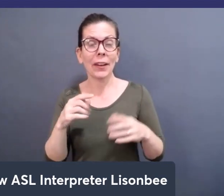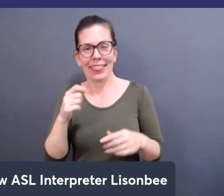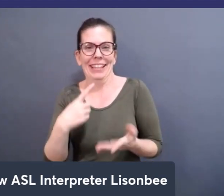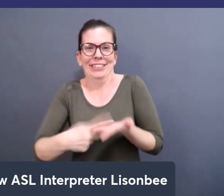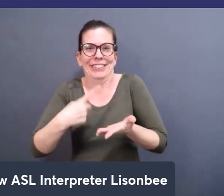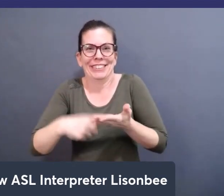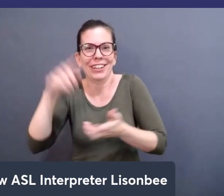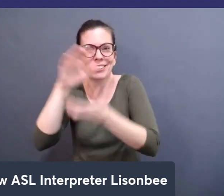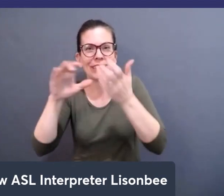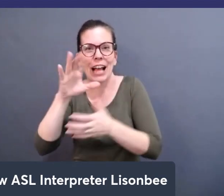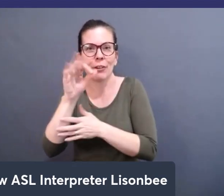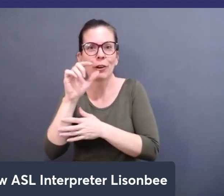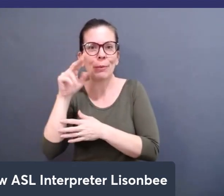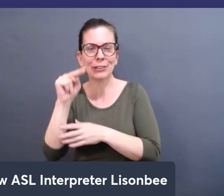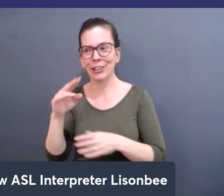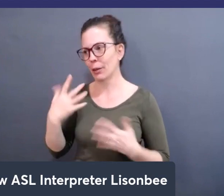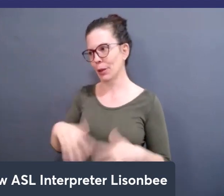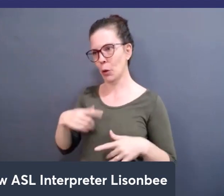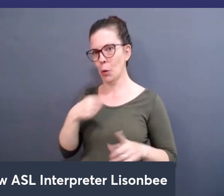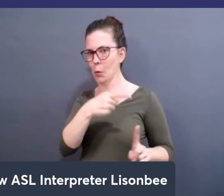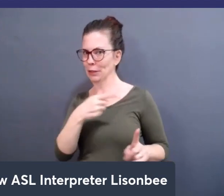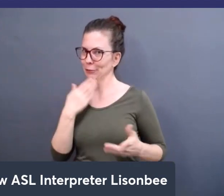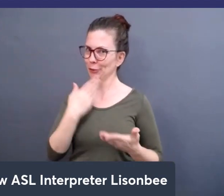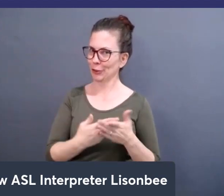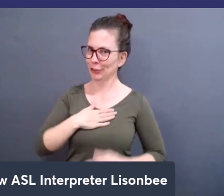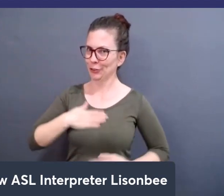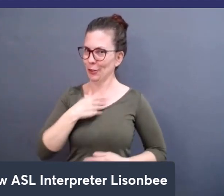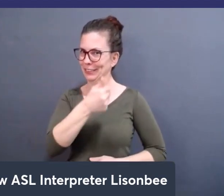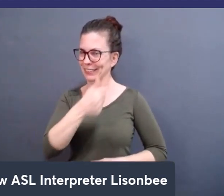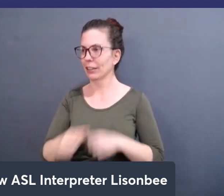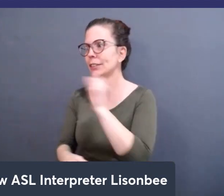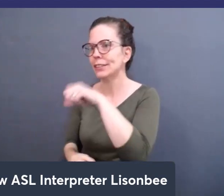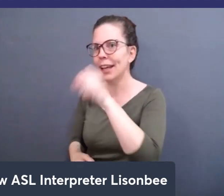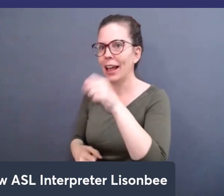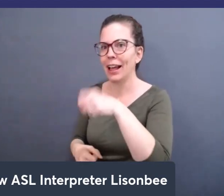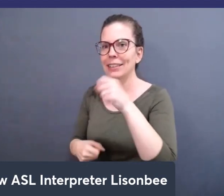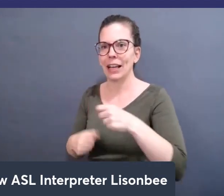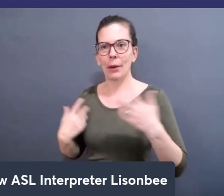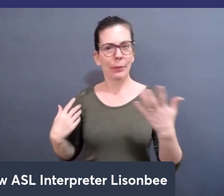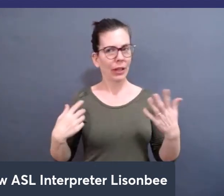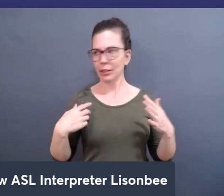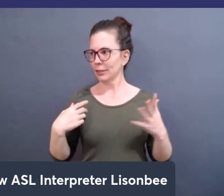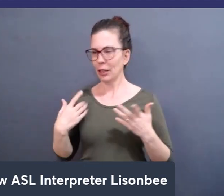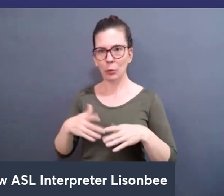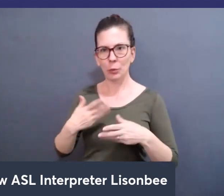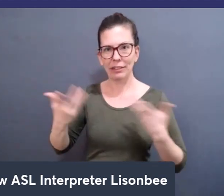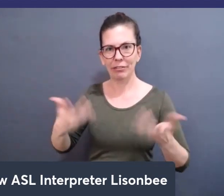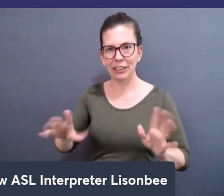I was like, oh man, he's gonna be havin' a good time. I know, I'm like, can we end this show early so I can go play this stuff?